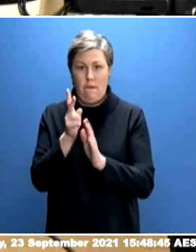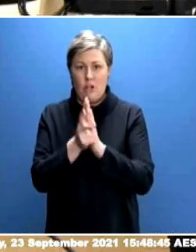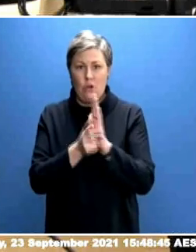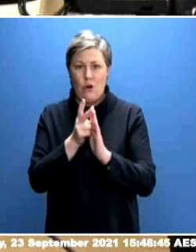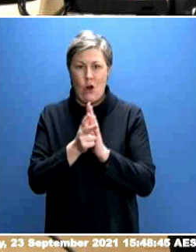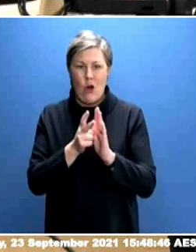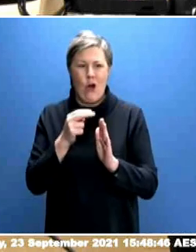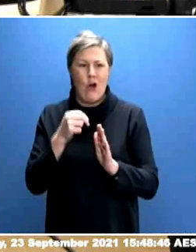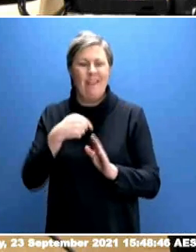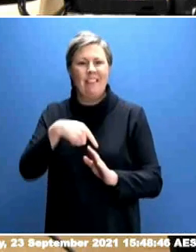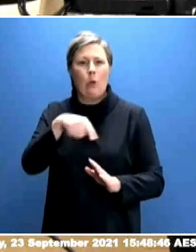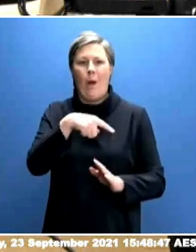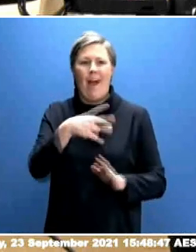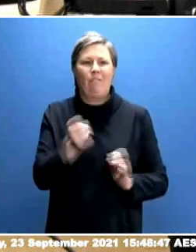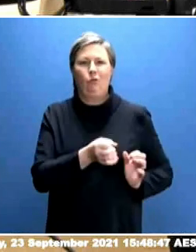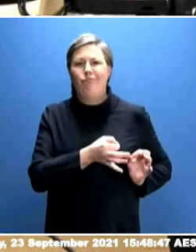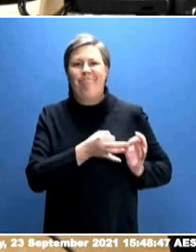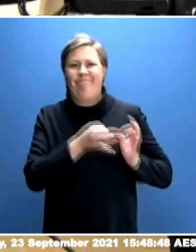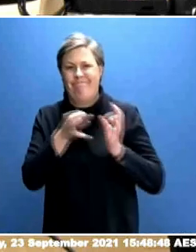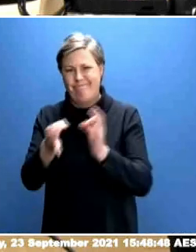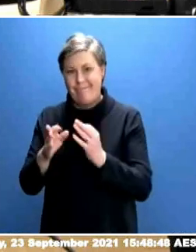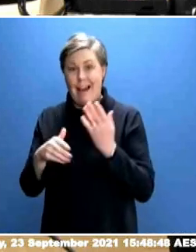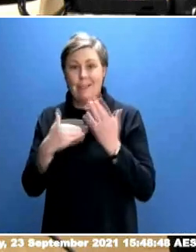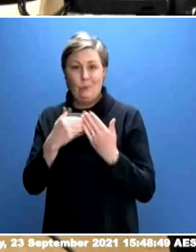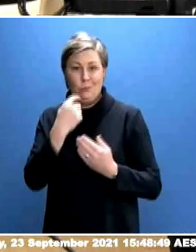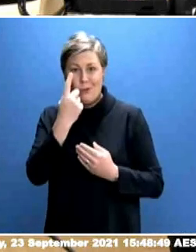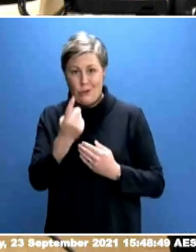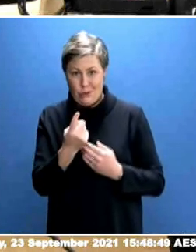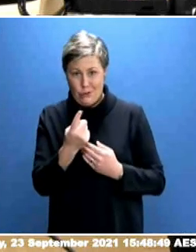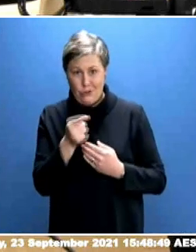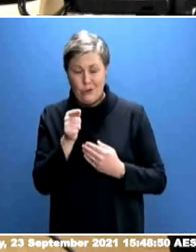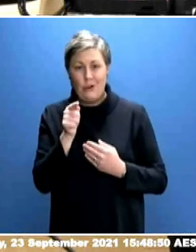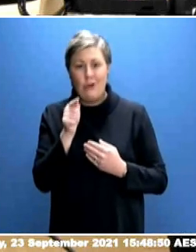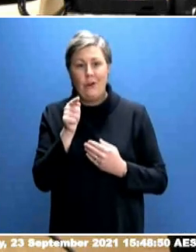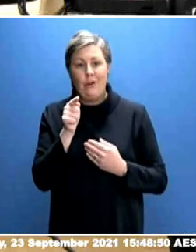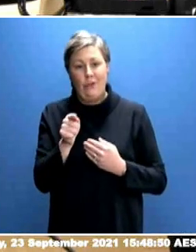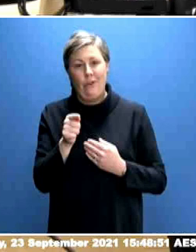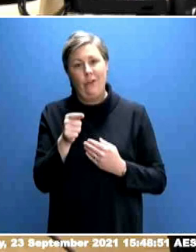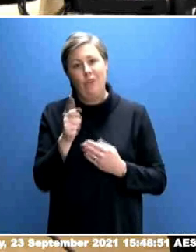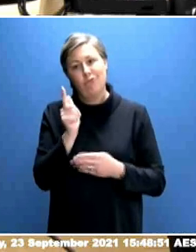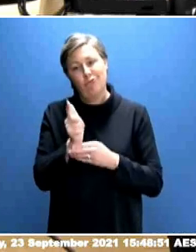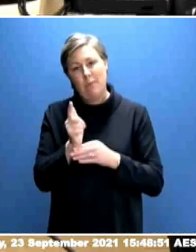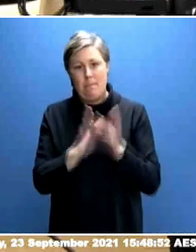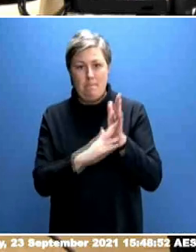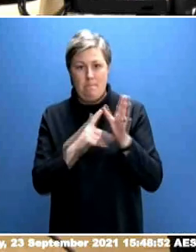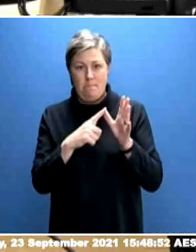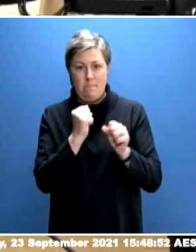get to earlier in the week, which was the case study of Maggie, which